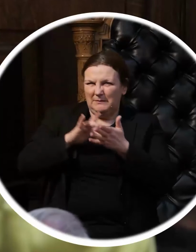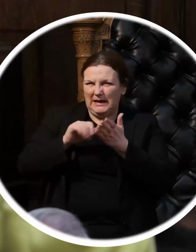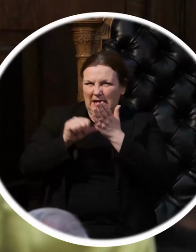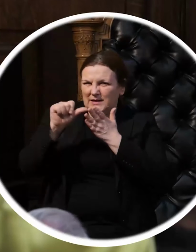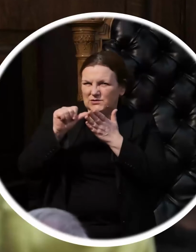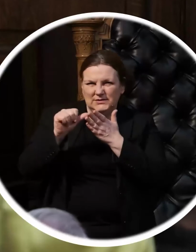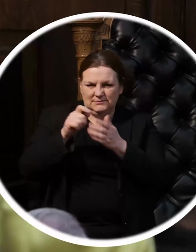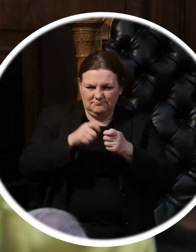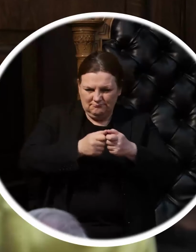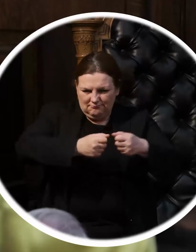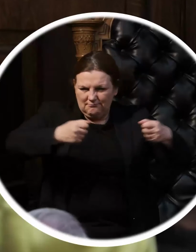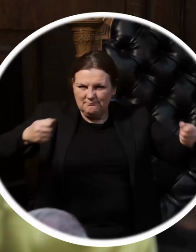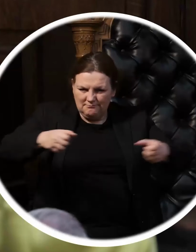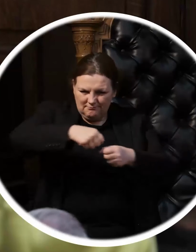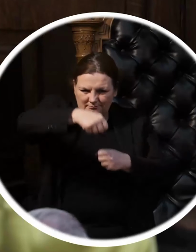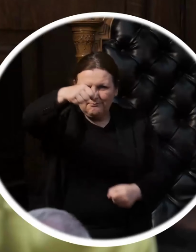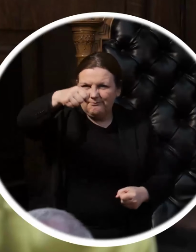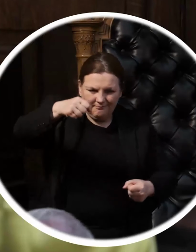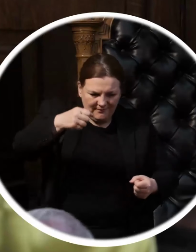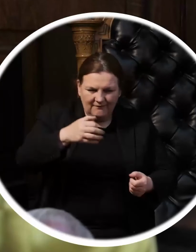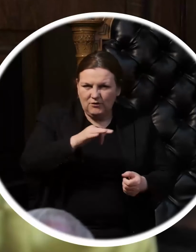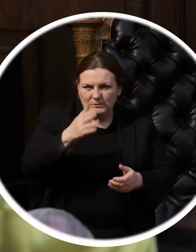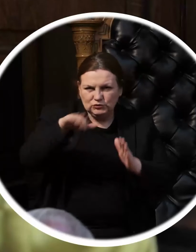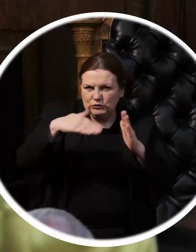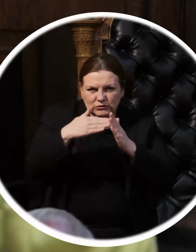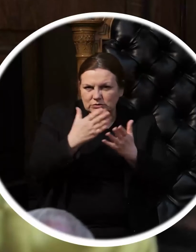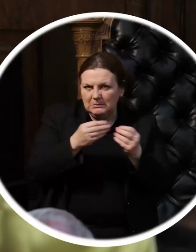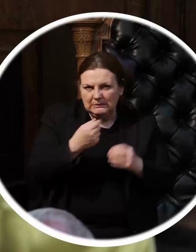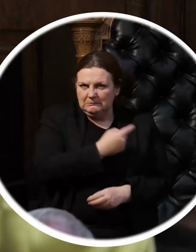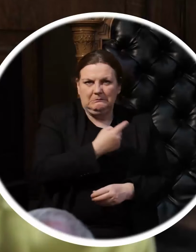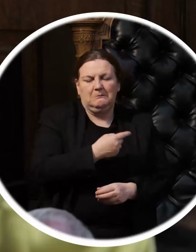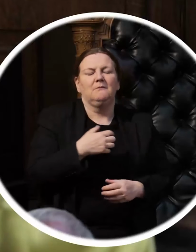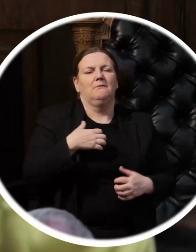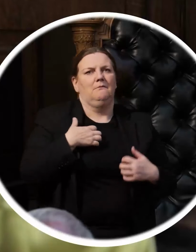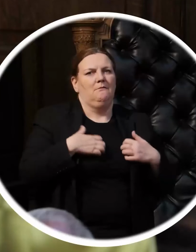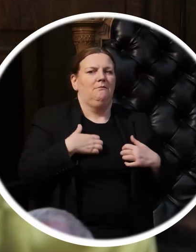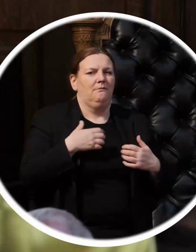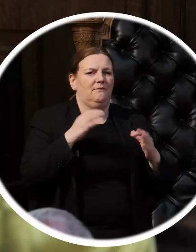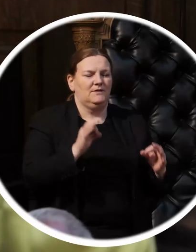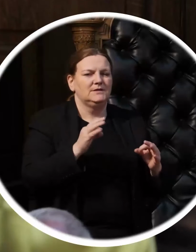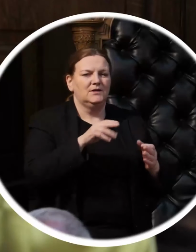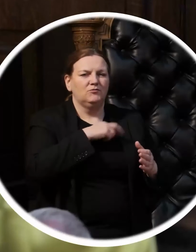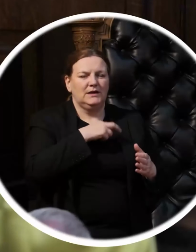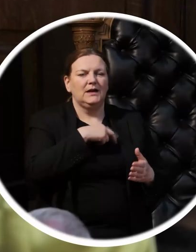church, but it's, you know, it's thrown in there. It's fantastic. This is, you know, late-nineteenth century eclecticism in practice.